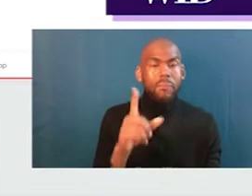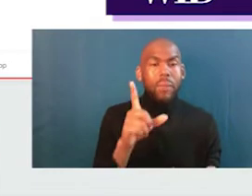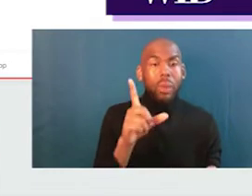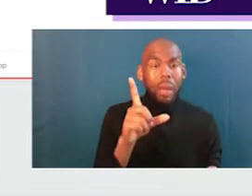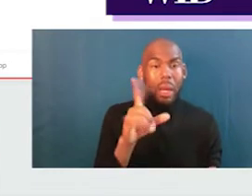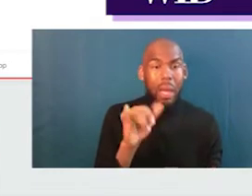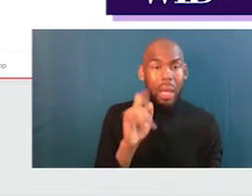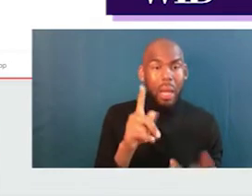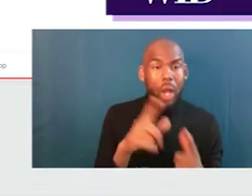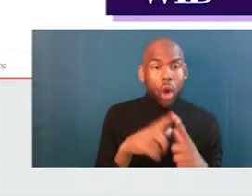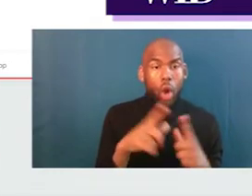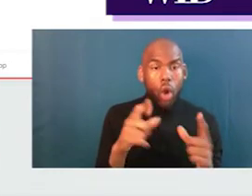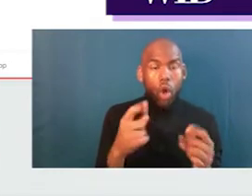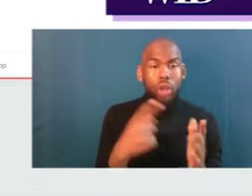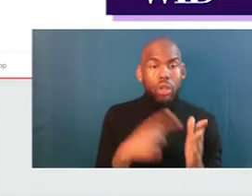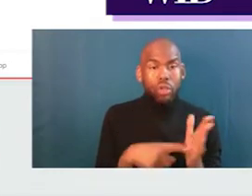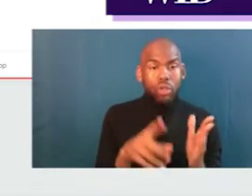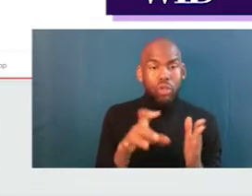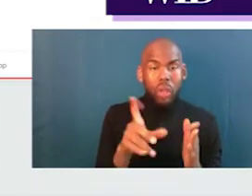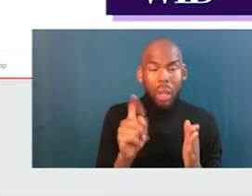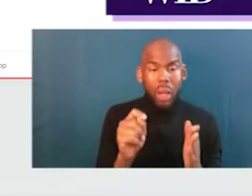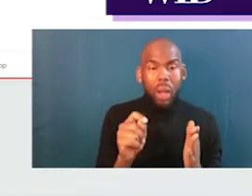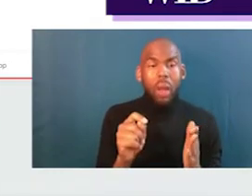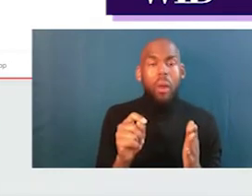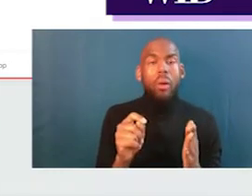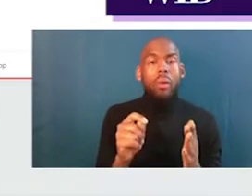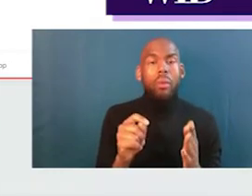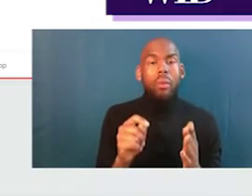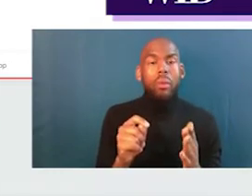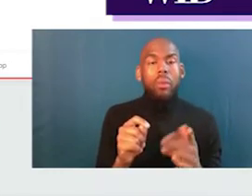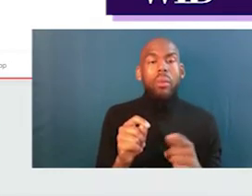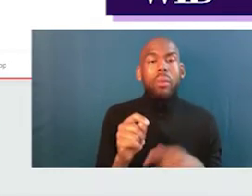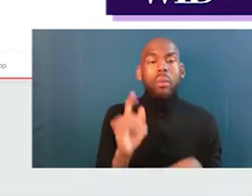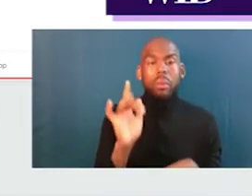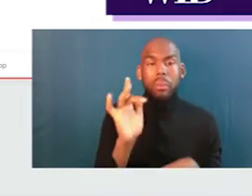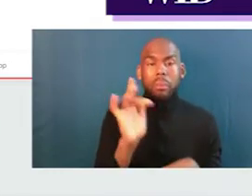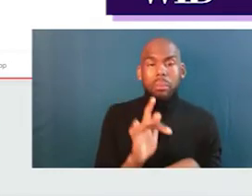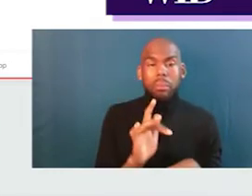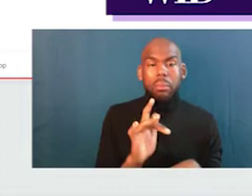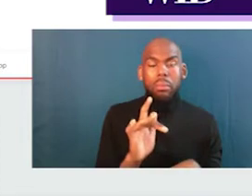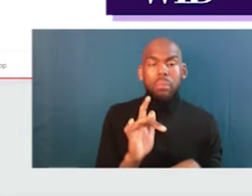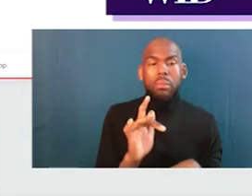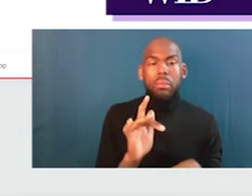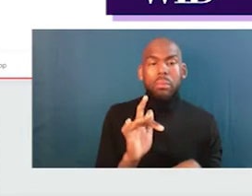checkout, visited link contact us, visited link main, heading level one dispenser dollar